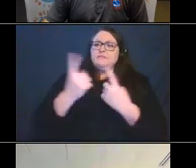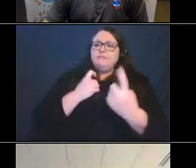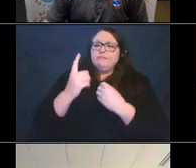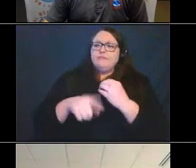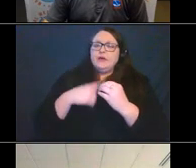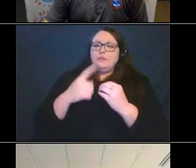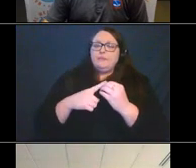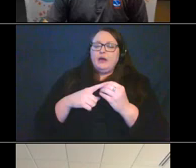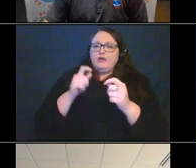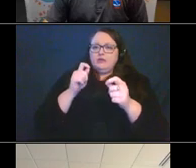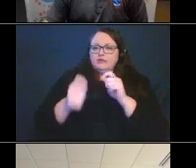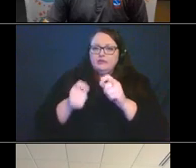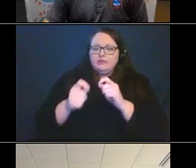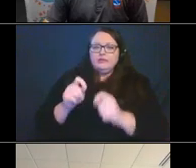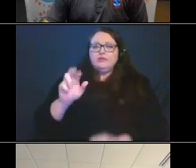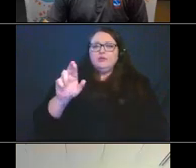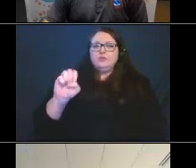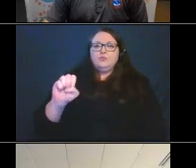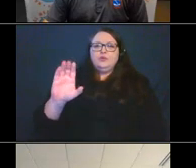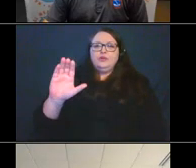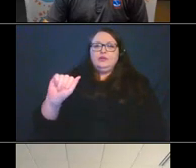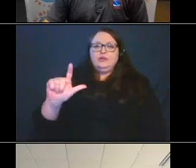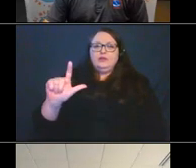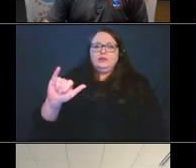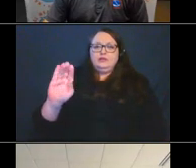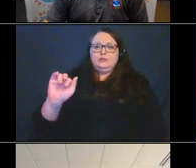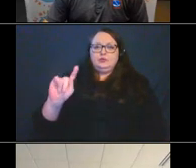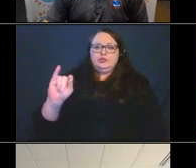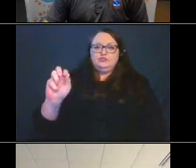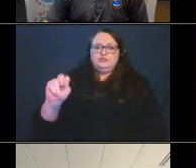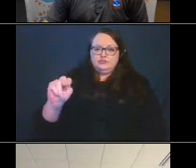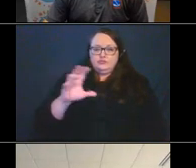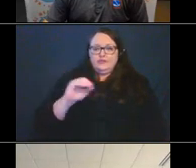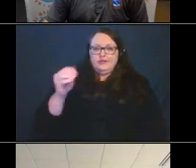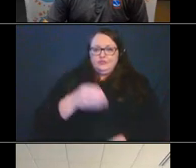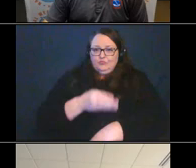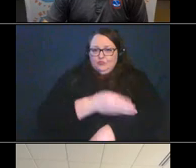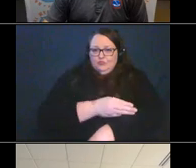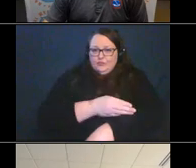re-calibration and improvement. As good as the correlations are, have you looked at recalibrating